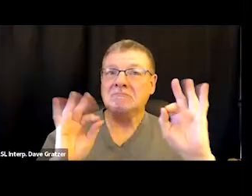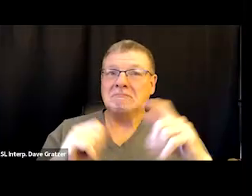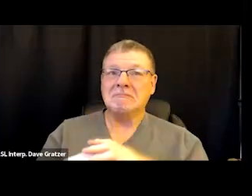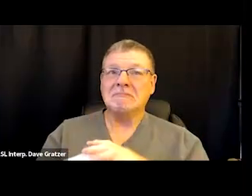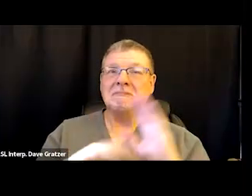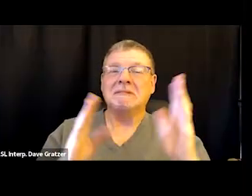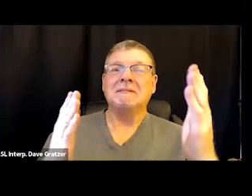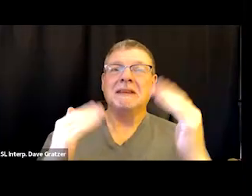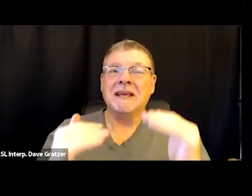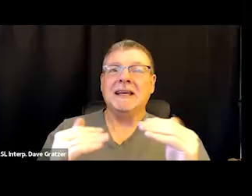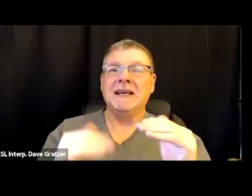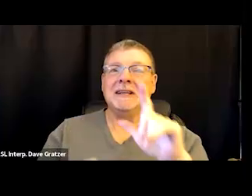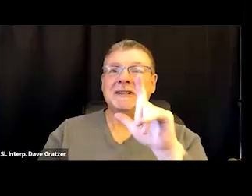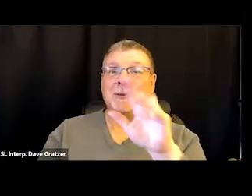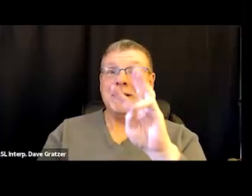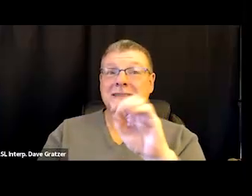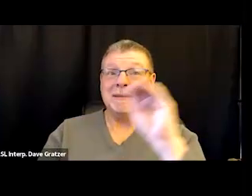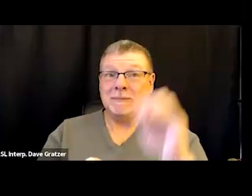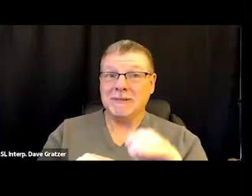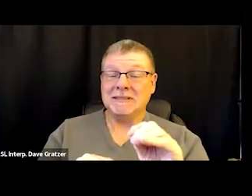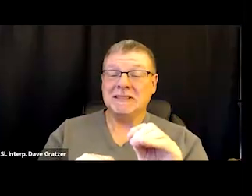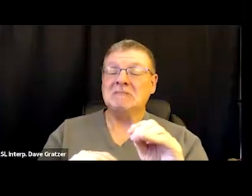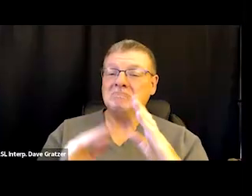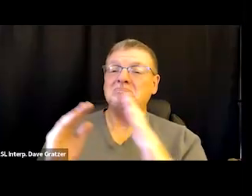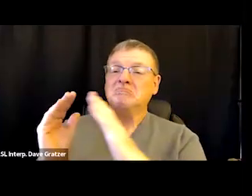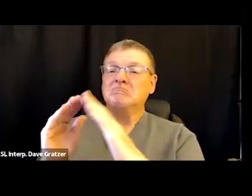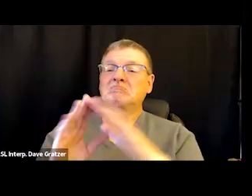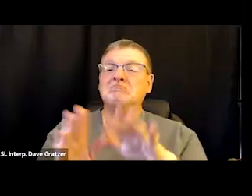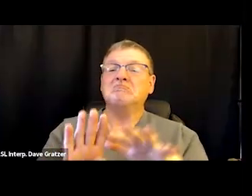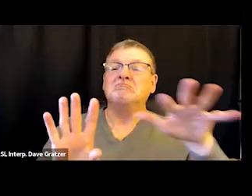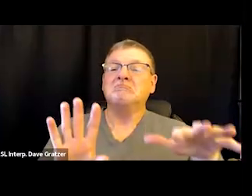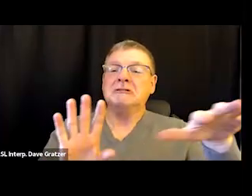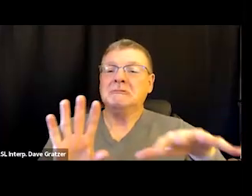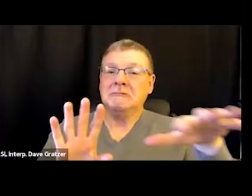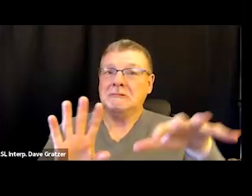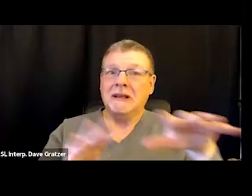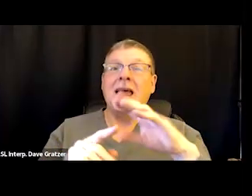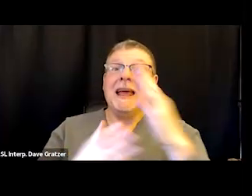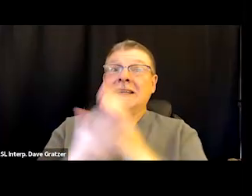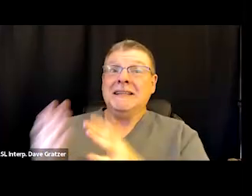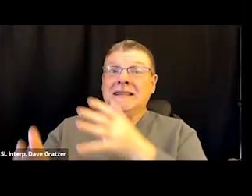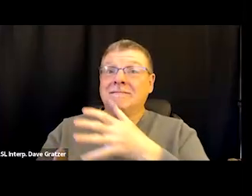followed by about 26% from suburban, and 21% of you joining from rural locations.